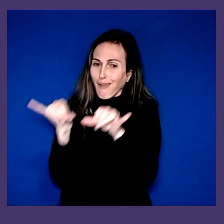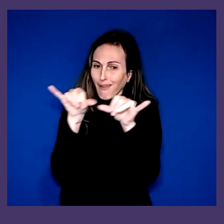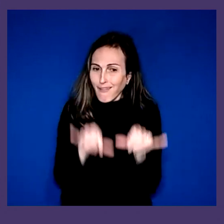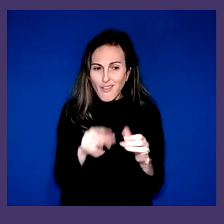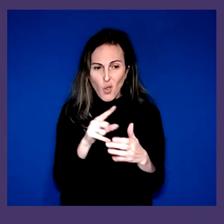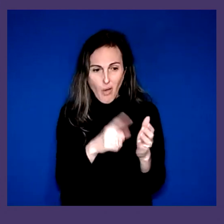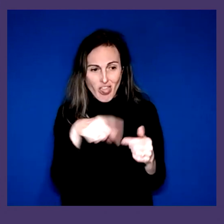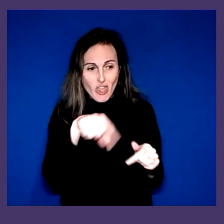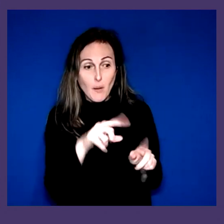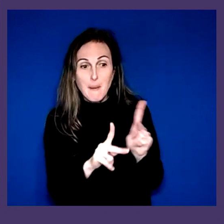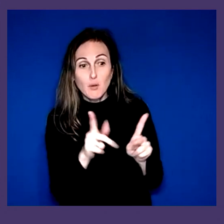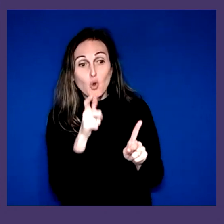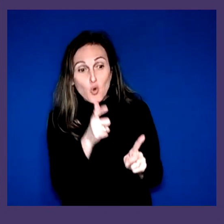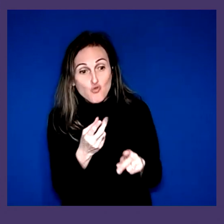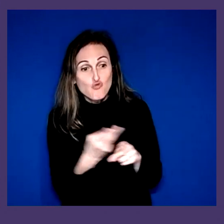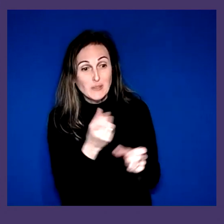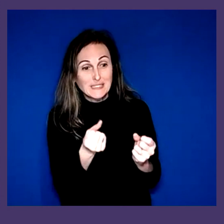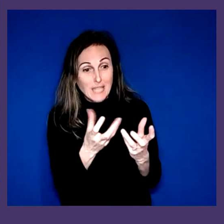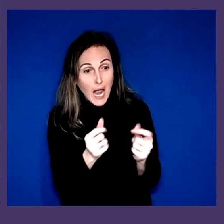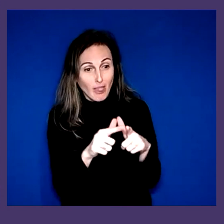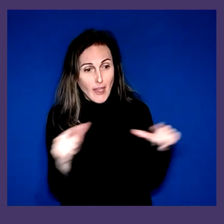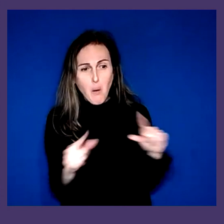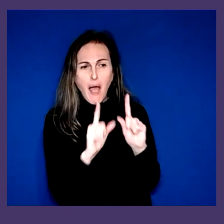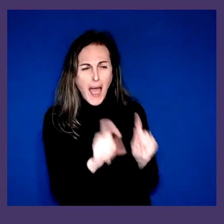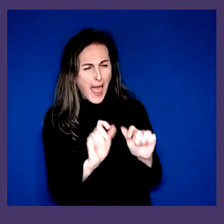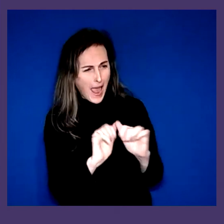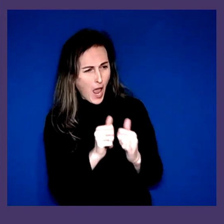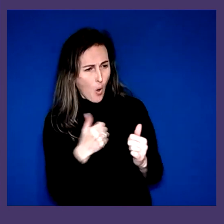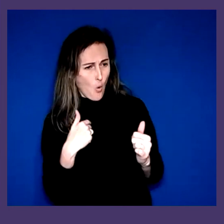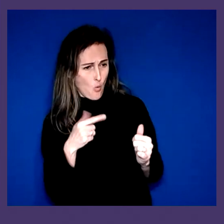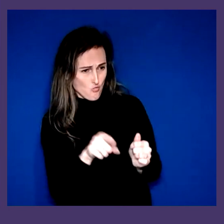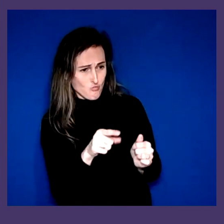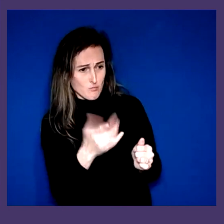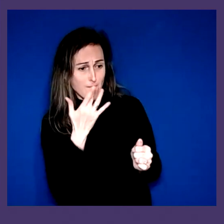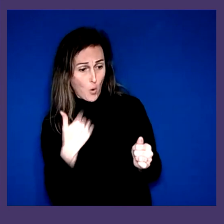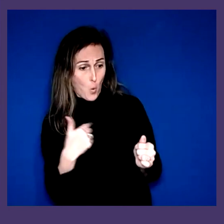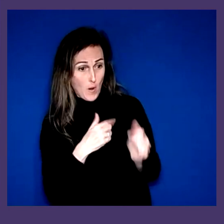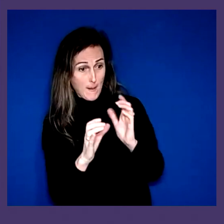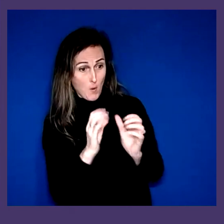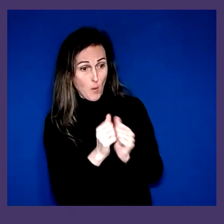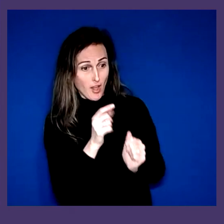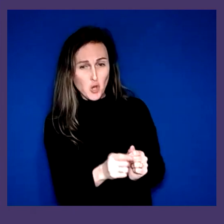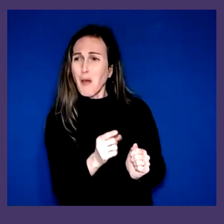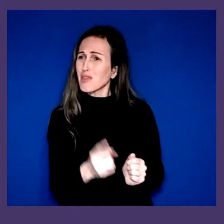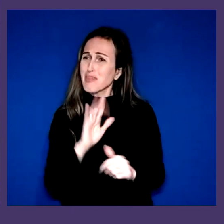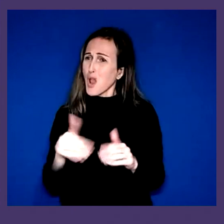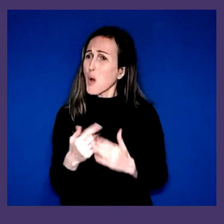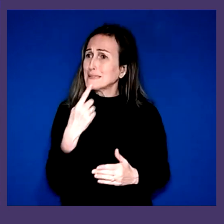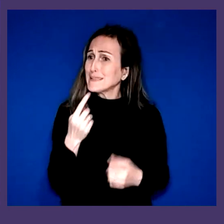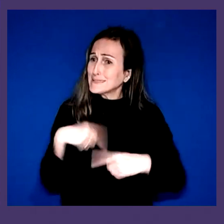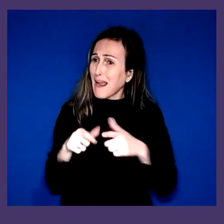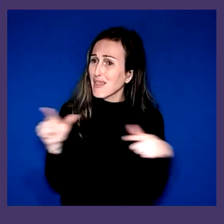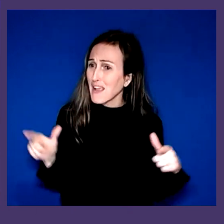And for some, their only language. I think that's a really important point. So thank you for highlighting that.